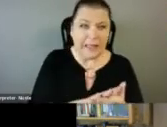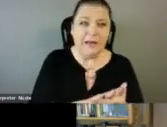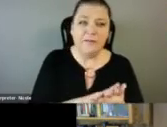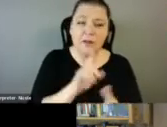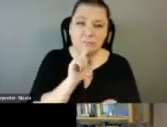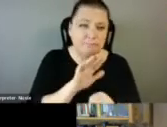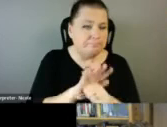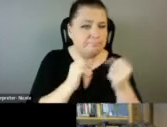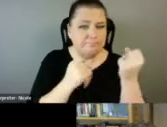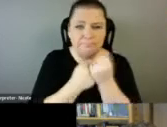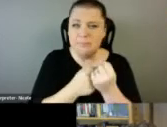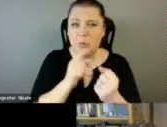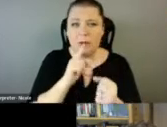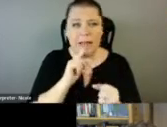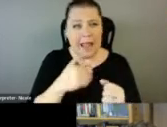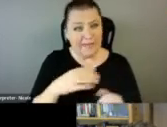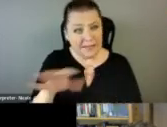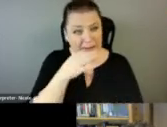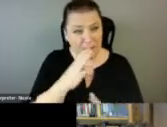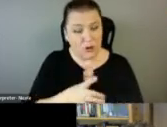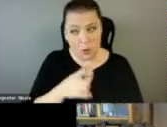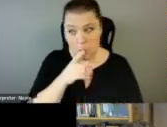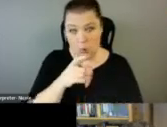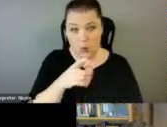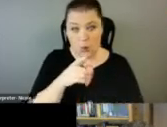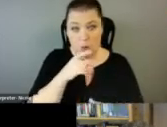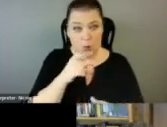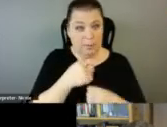that expertise needed to see this succeed has been extremely